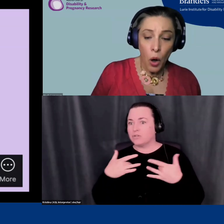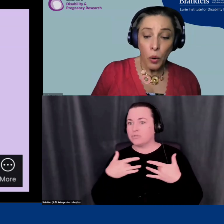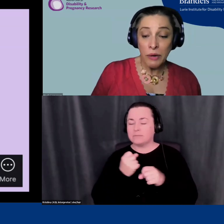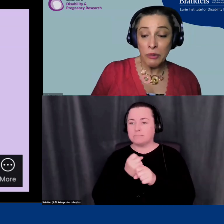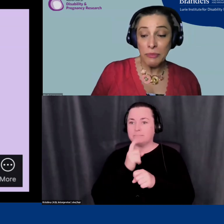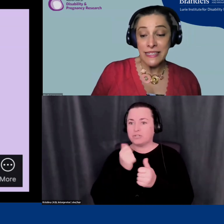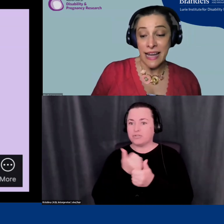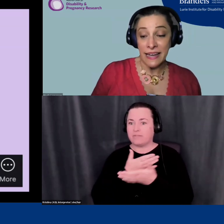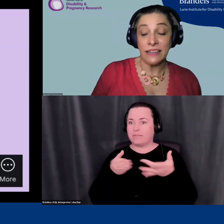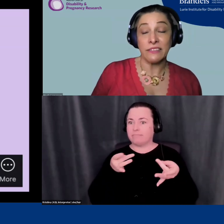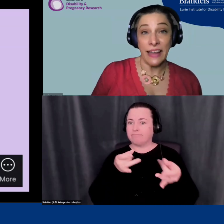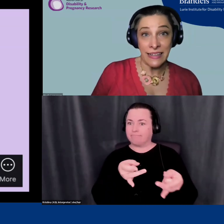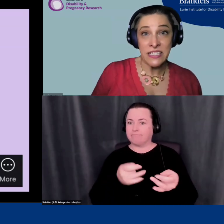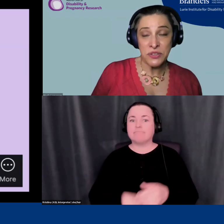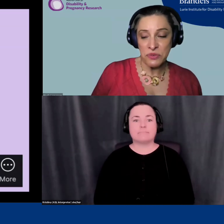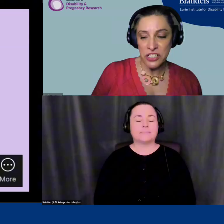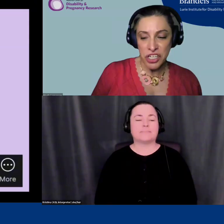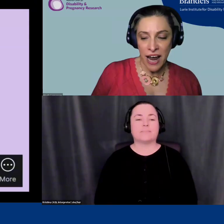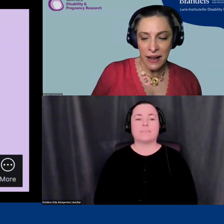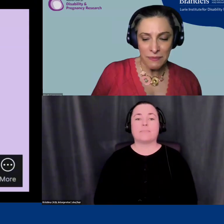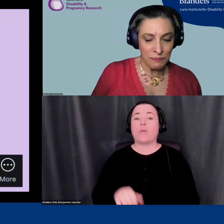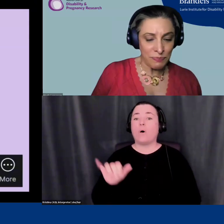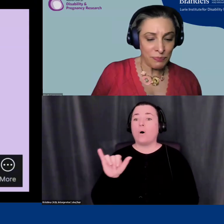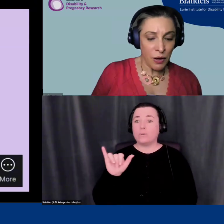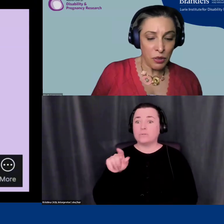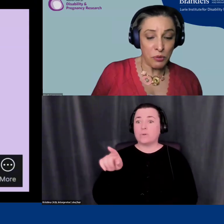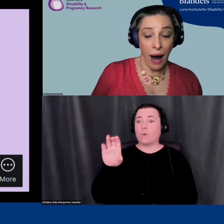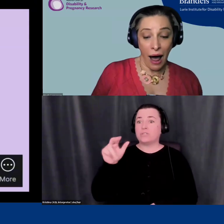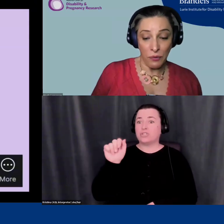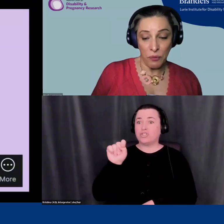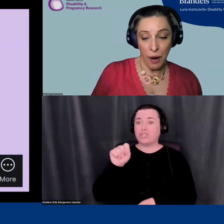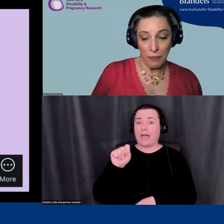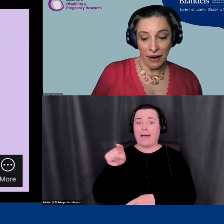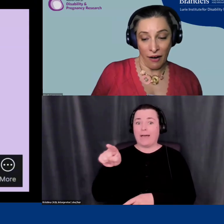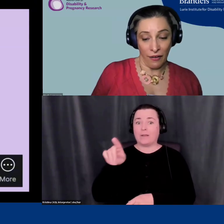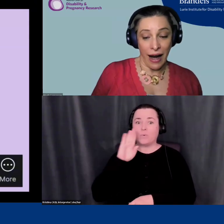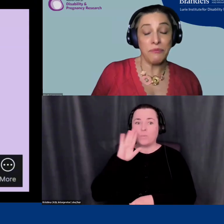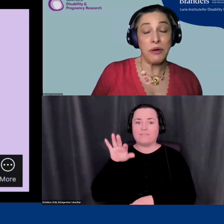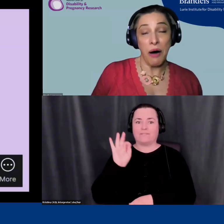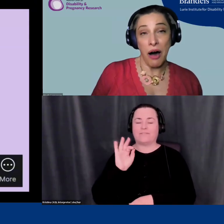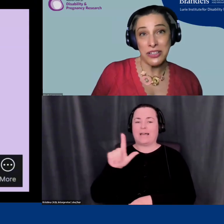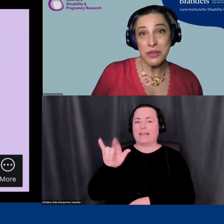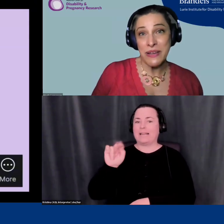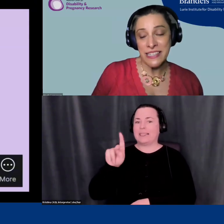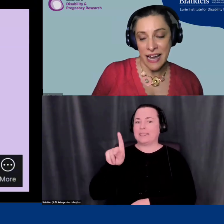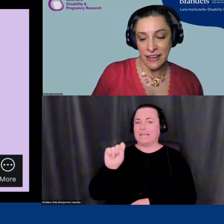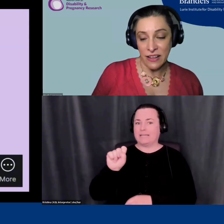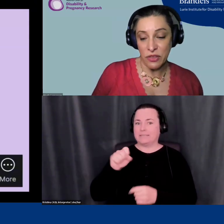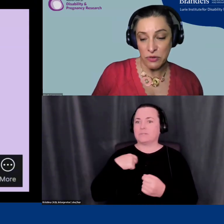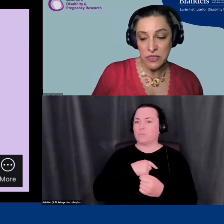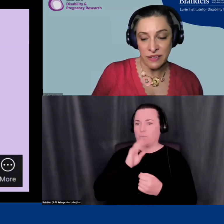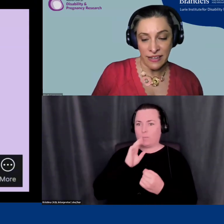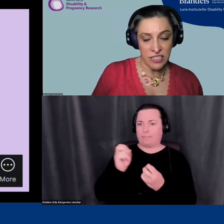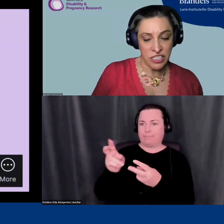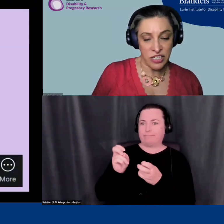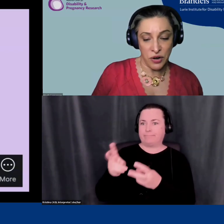We will be sending links through the chat throughout the webinar, and we will also be sending those links to